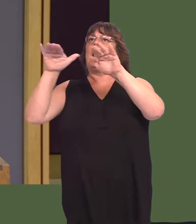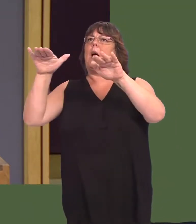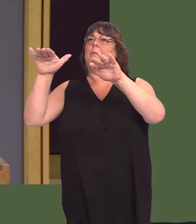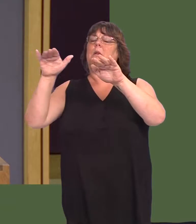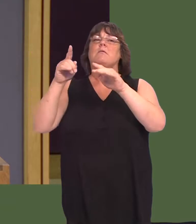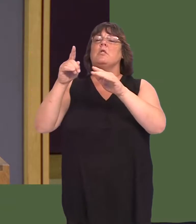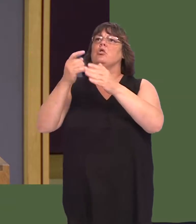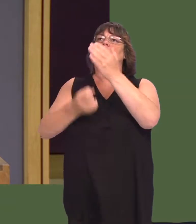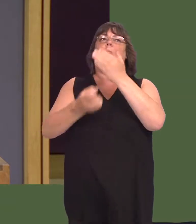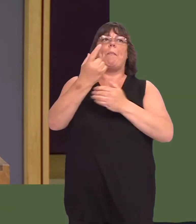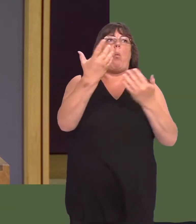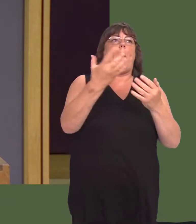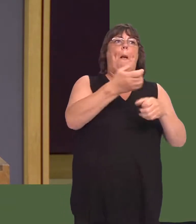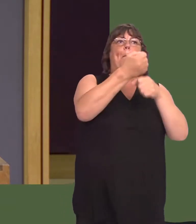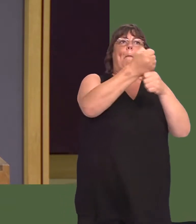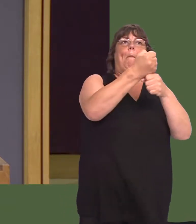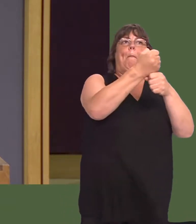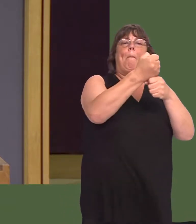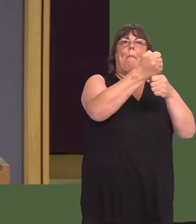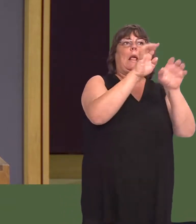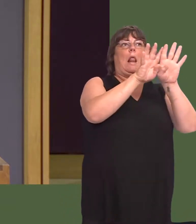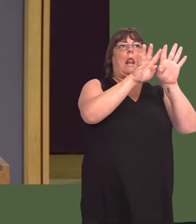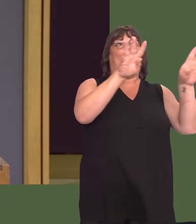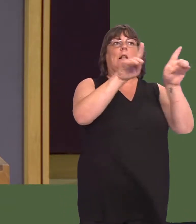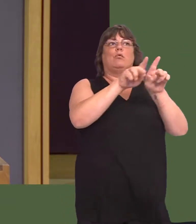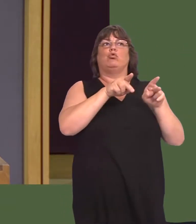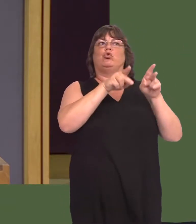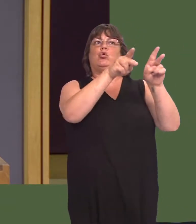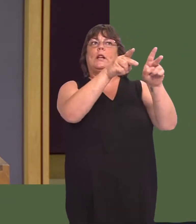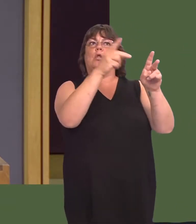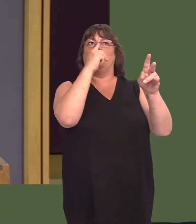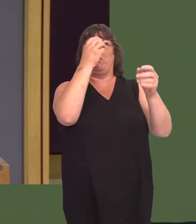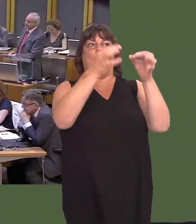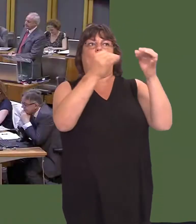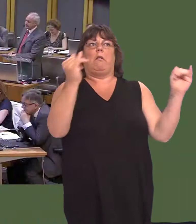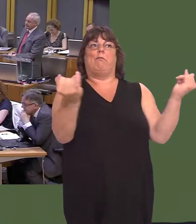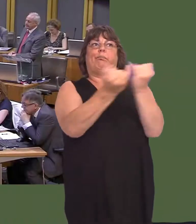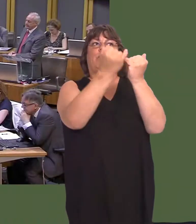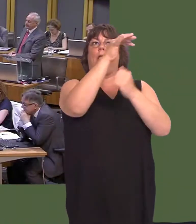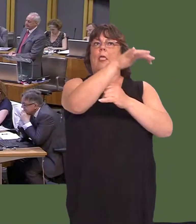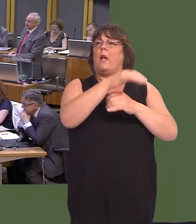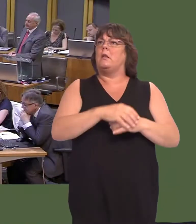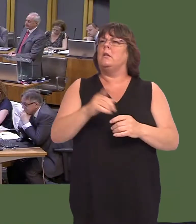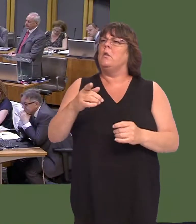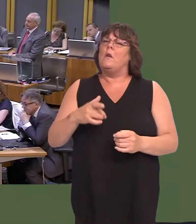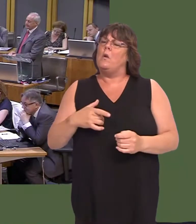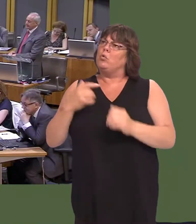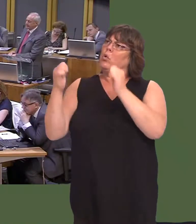picket lines and the streets are the places where the real political battles can be fought. So, does the First Minister agree with me that it would be most unfortunate if the Labour